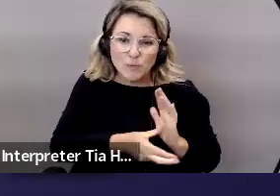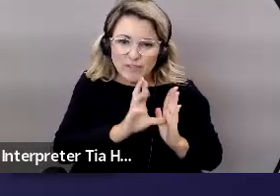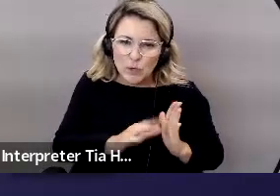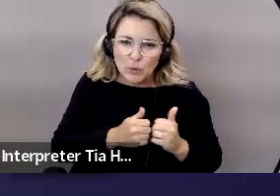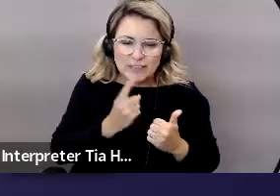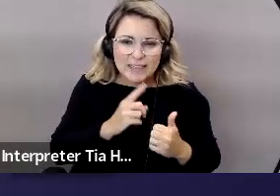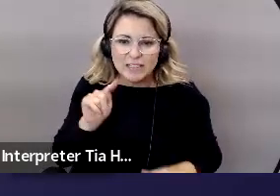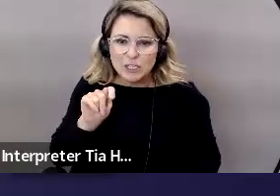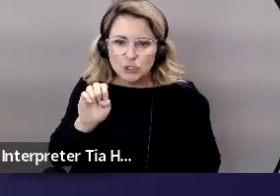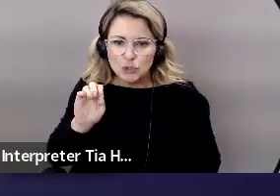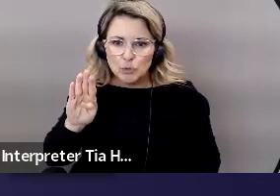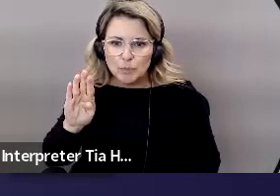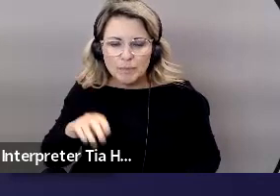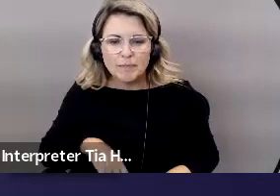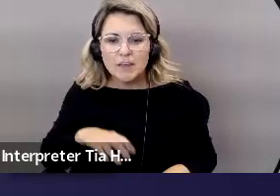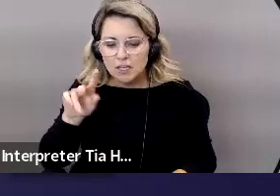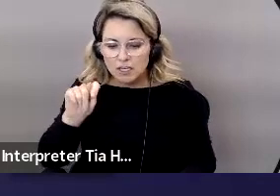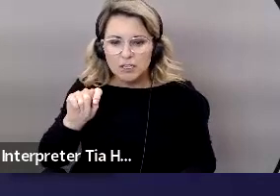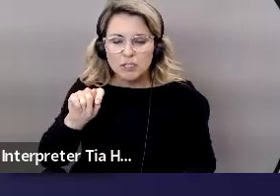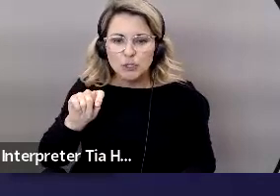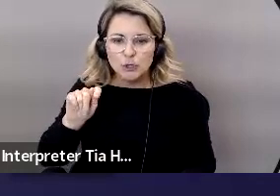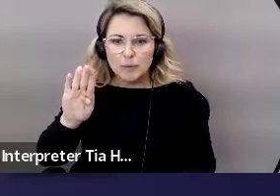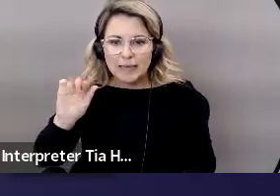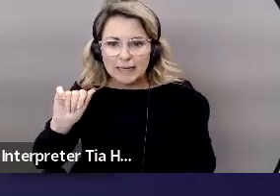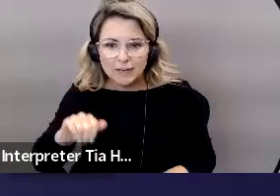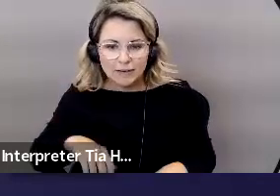be named', 'to be named'. That you're going to get this grant do a whole bunch of hiring. They like